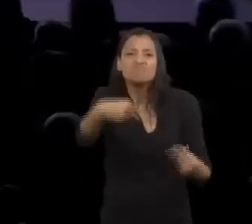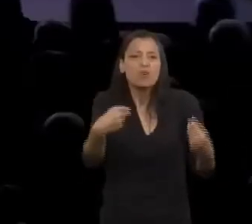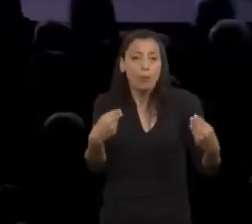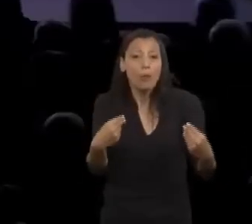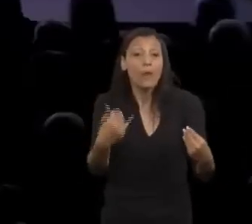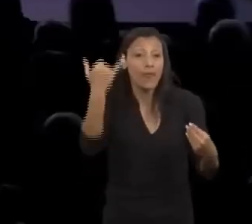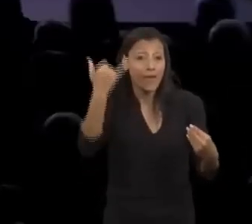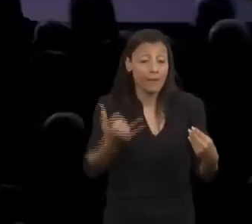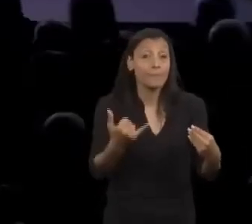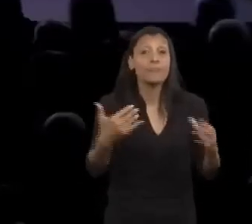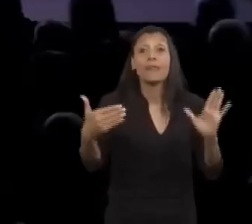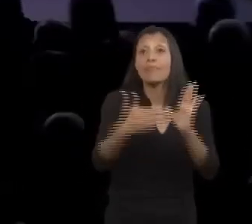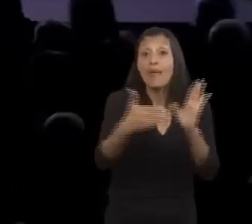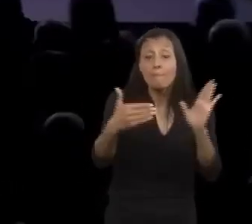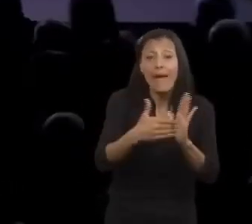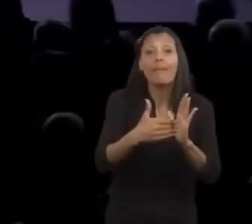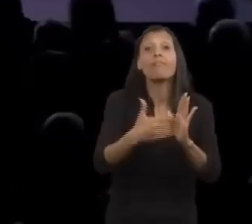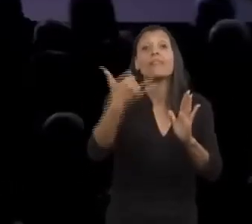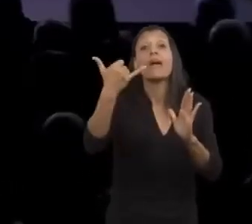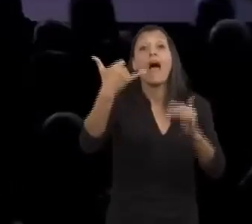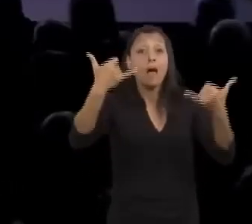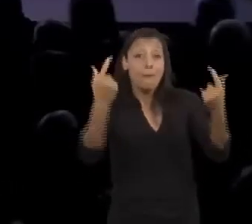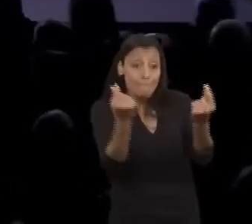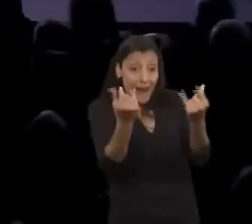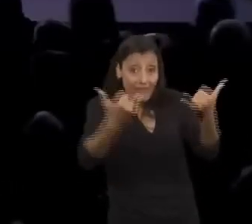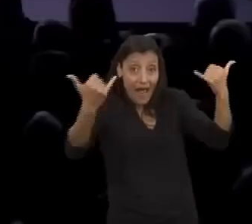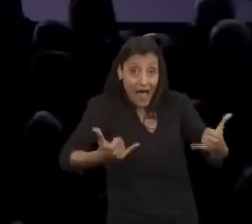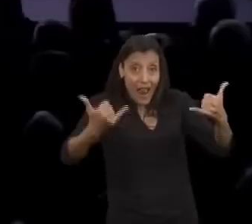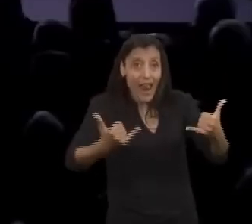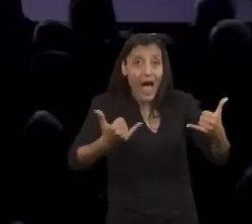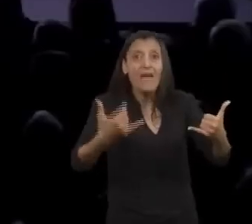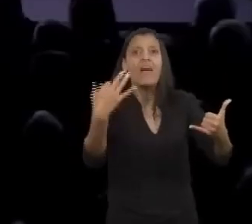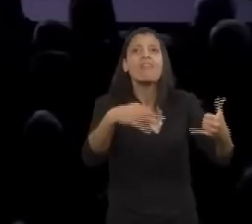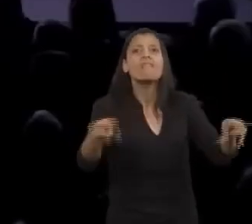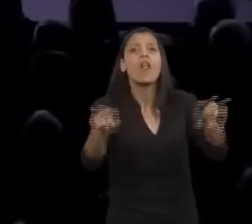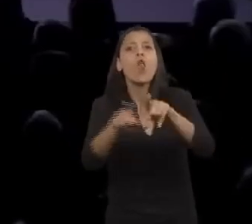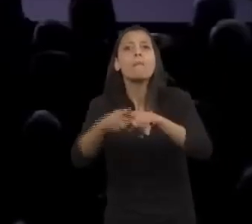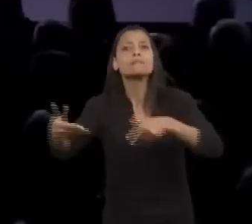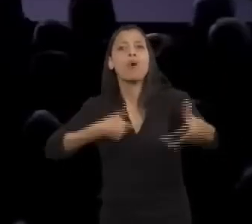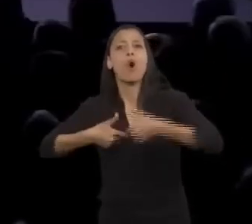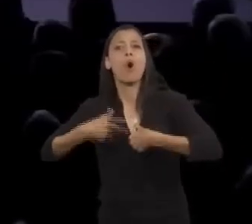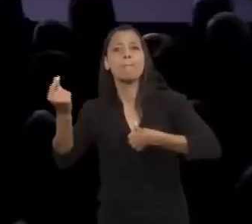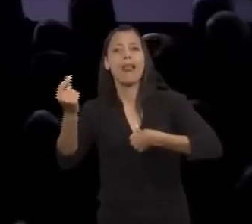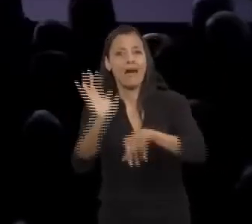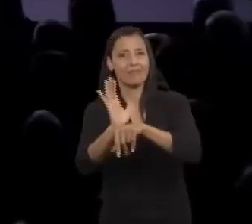the real money supply has to be equal to the demand for money, to the real demand for money.